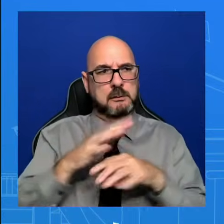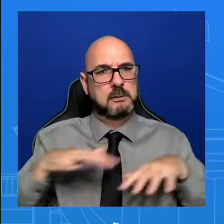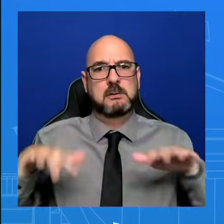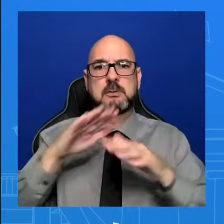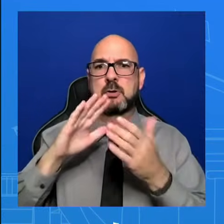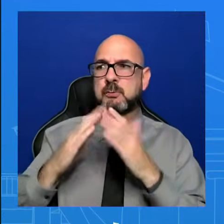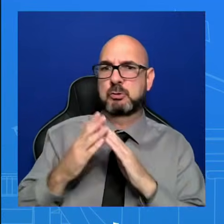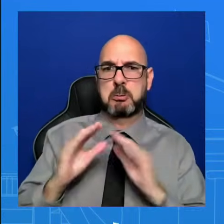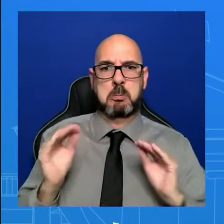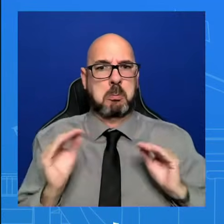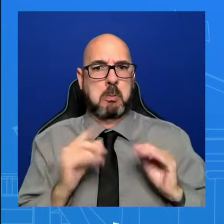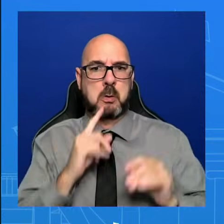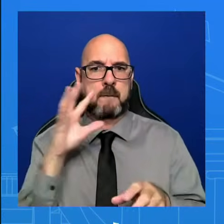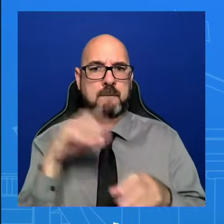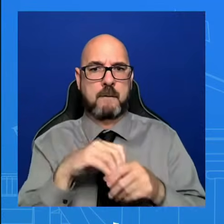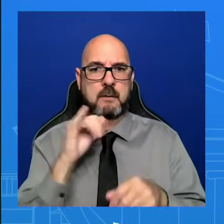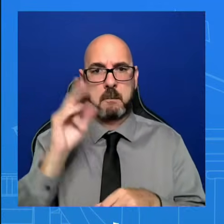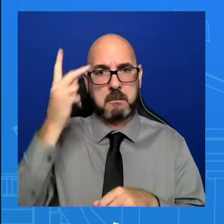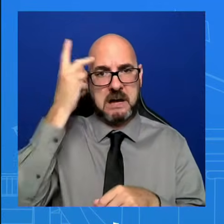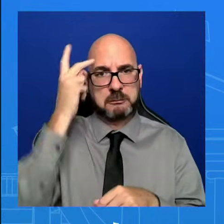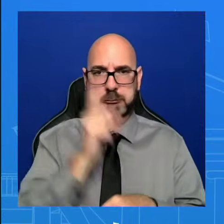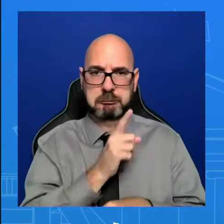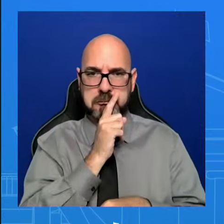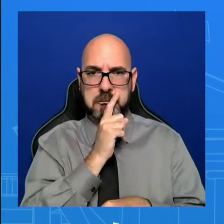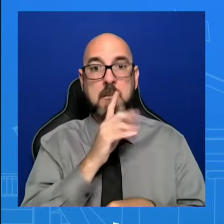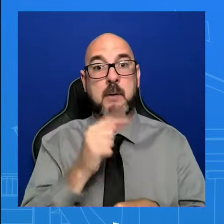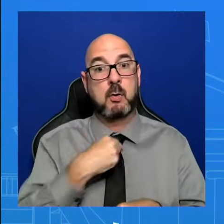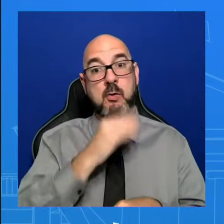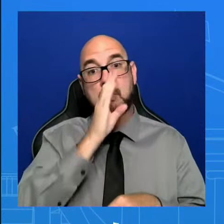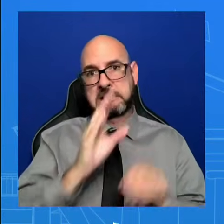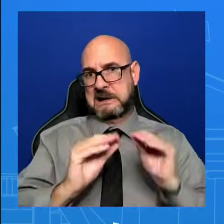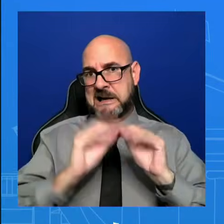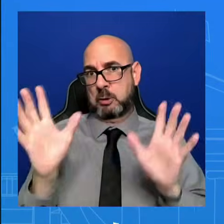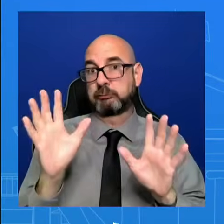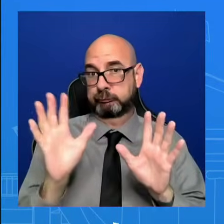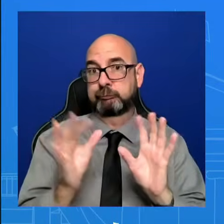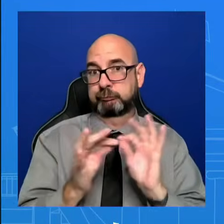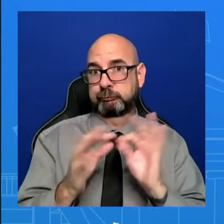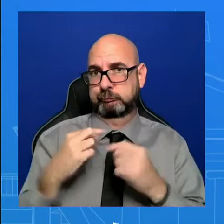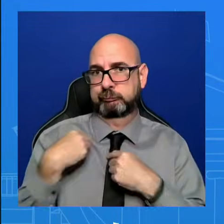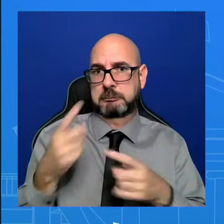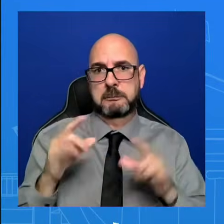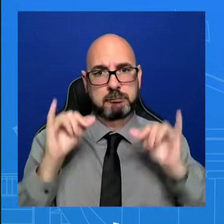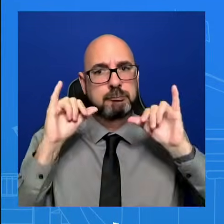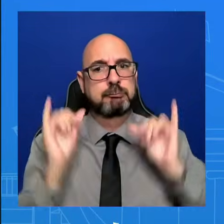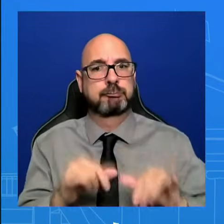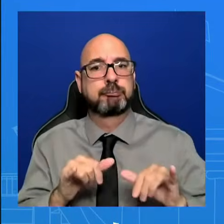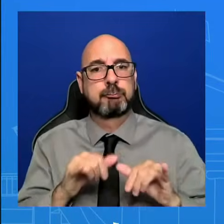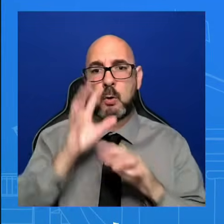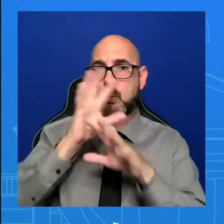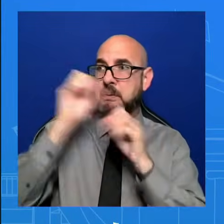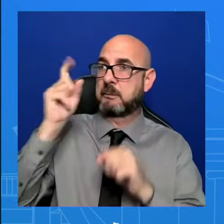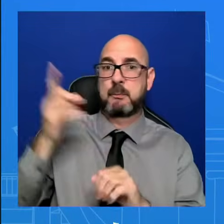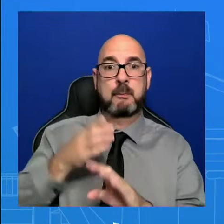I think we've been very clear during -- throughout this administration, before this administration, throughout this President's career: